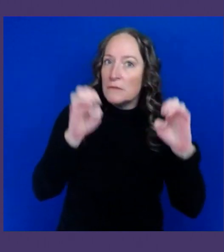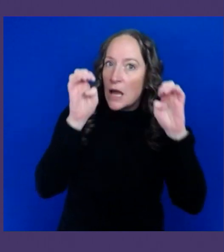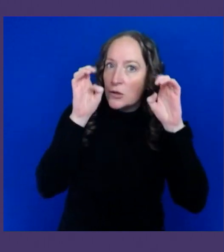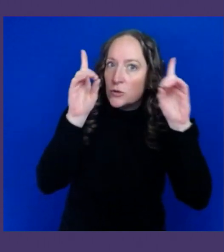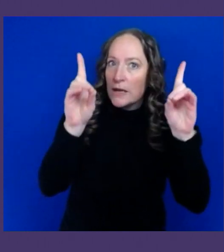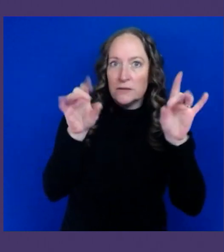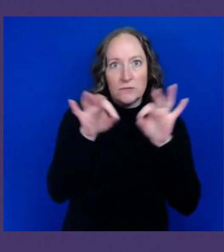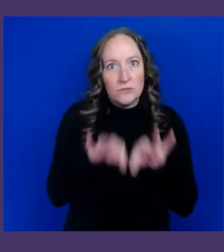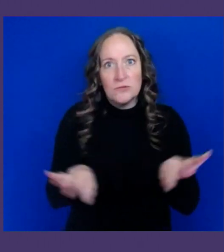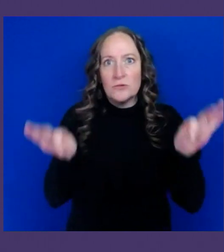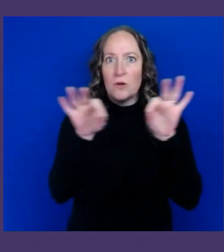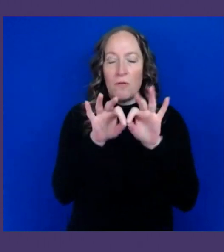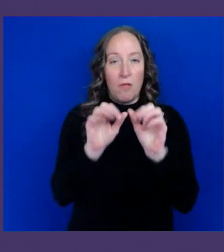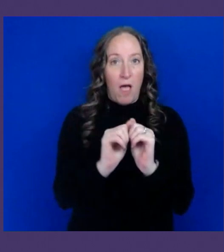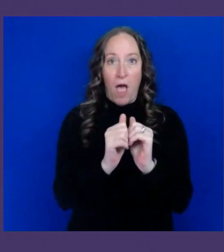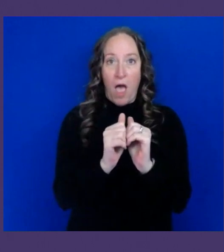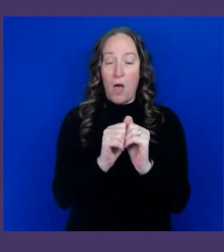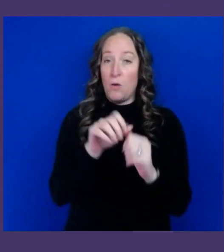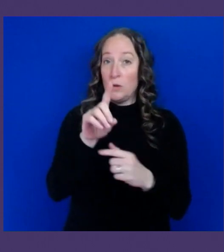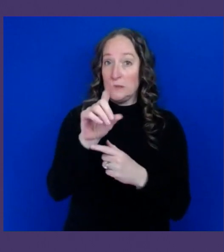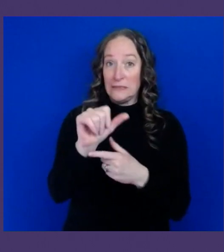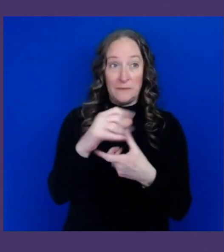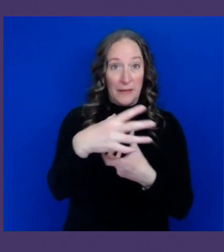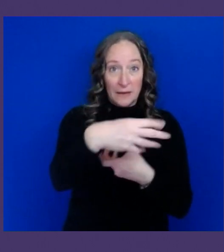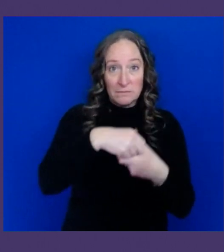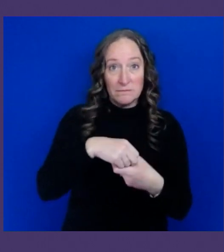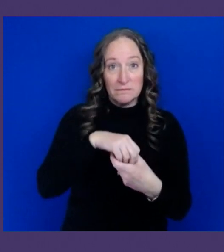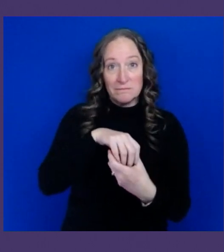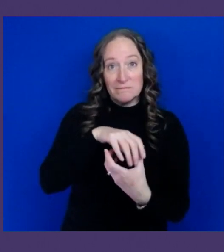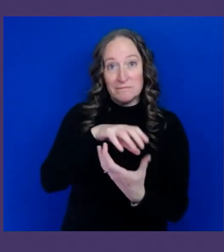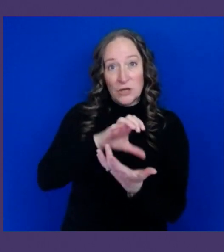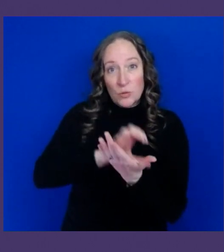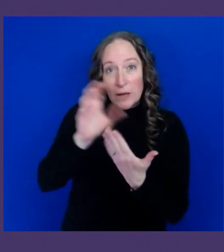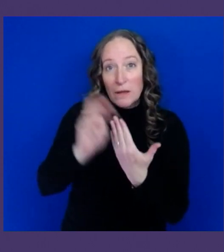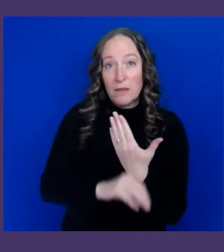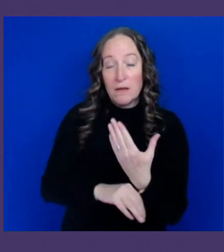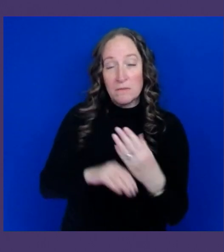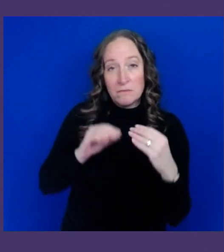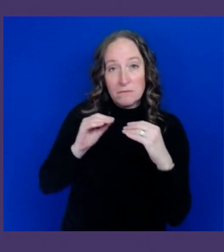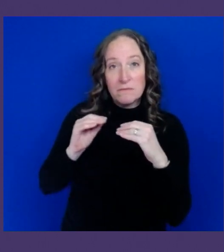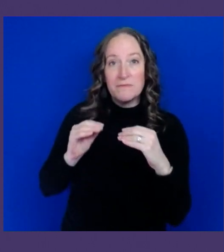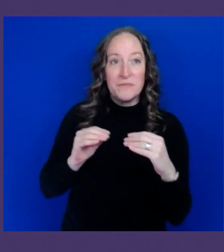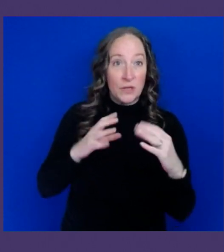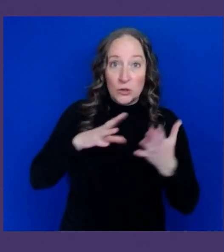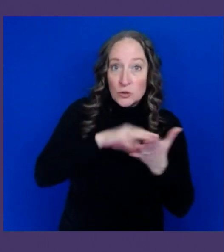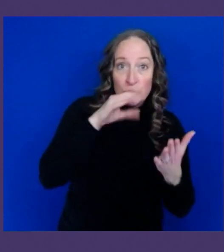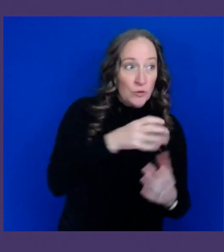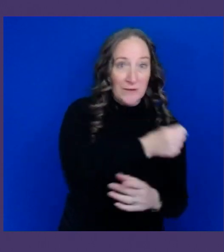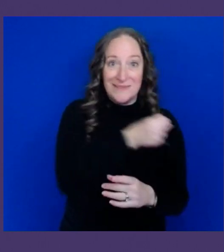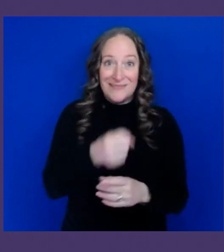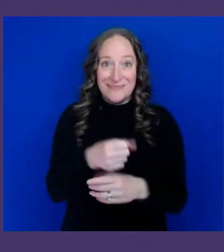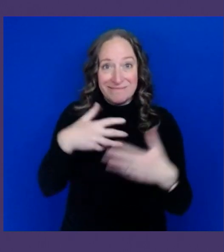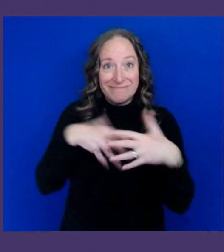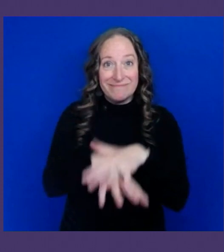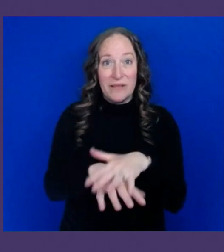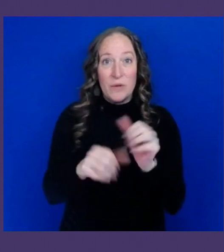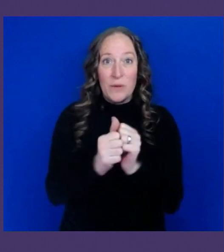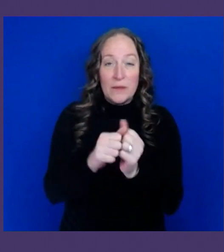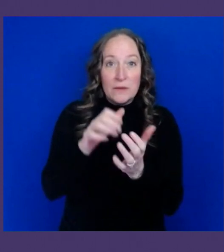by integrating disability awareness, integrating students into schools, making that normal.